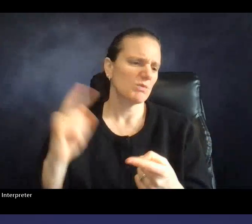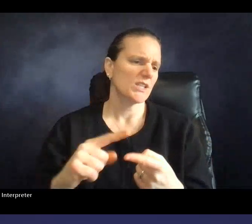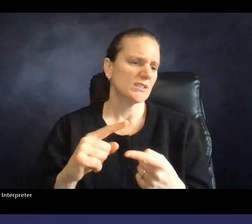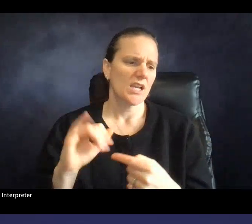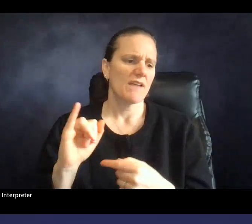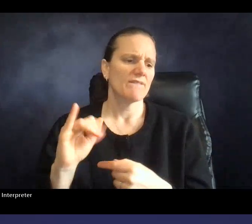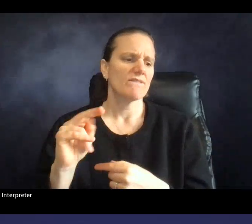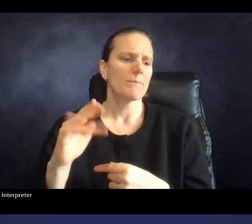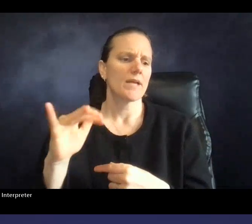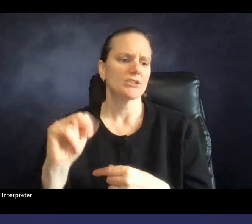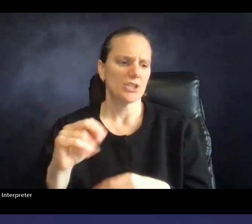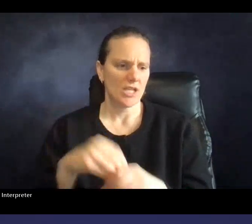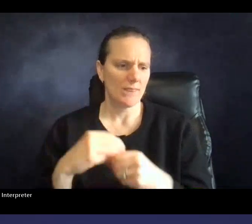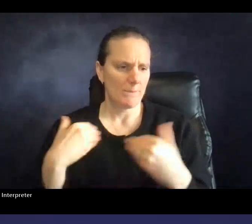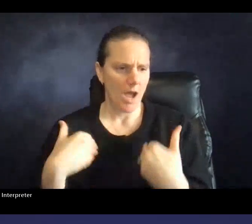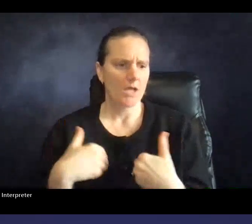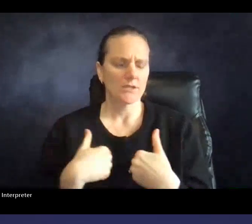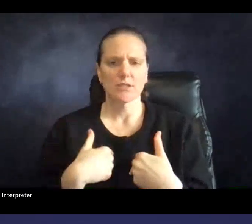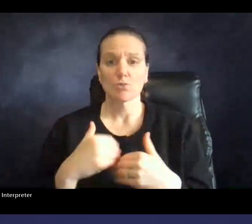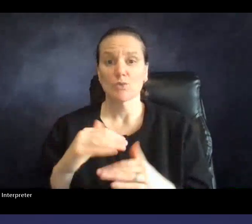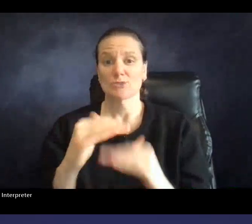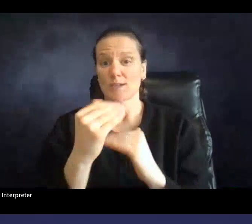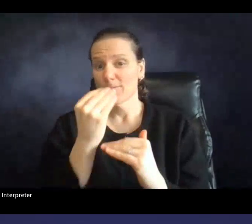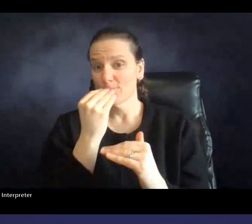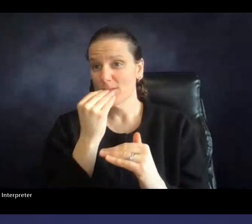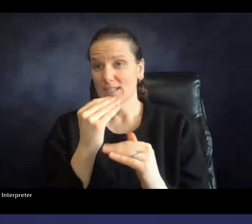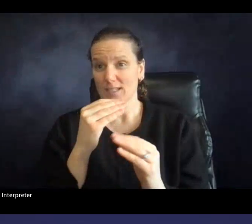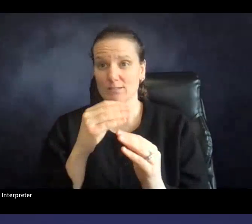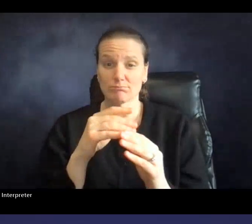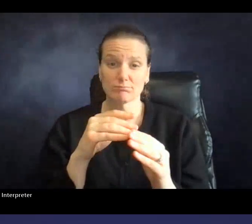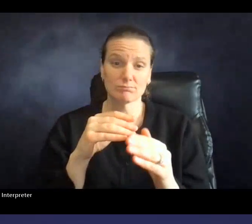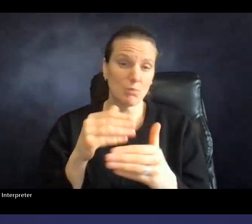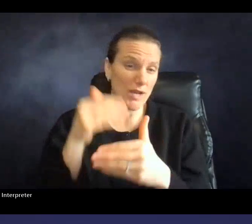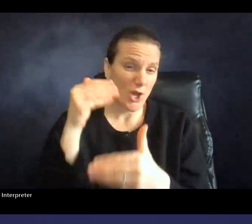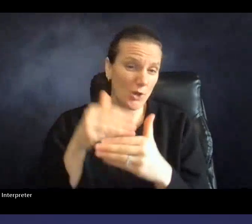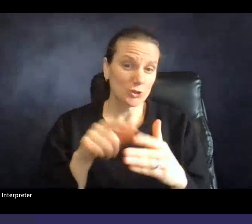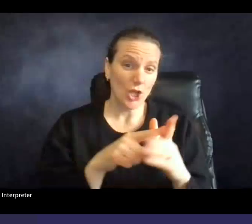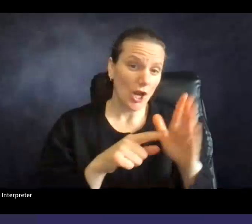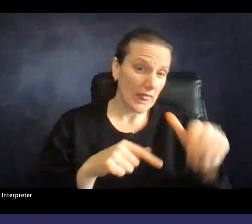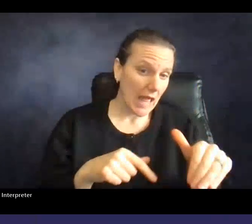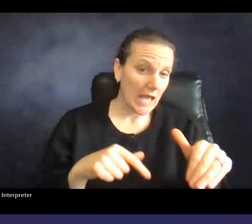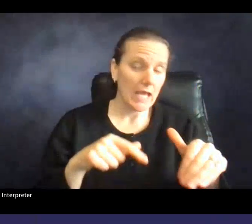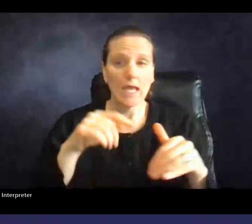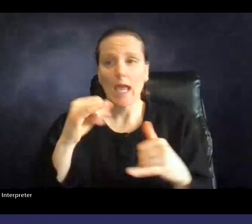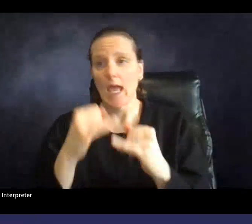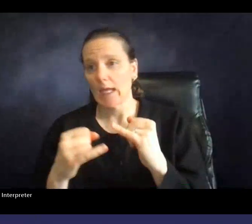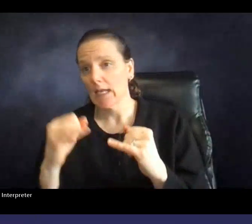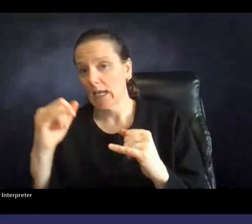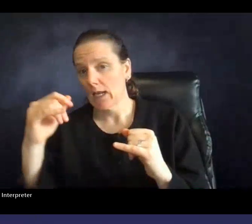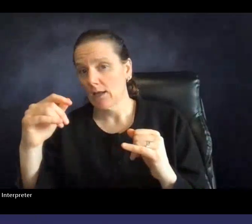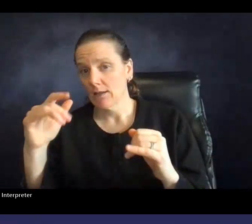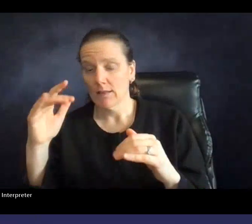You can do restricted feeding windows where you start a little later and end a little earlier. But trying to fast like through a busy work day